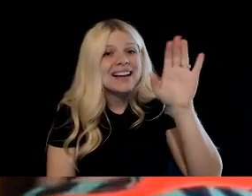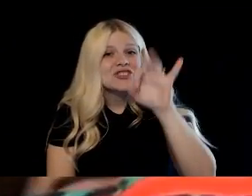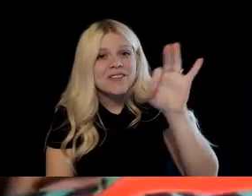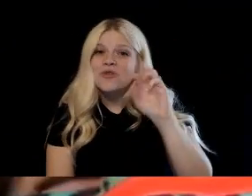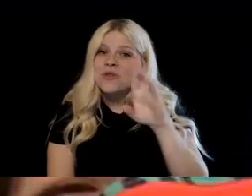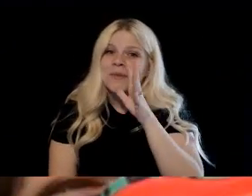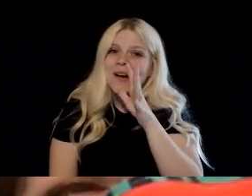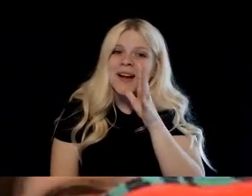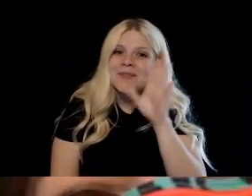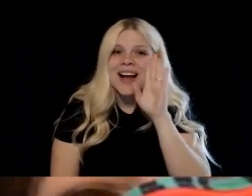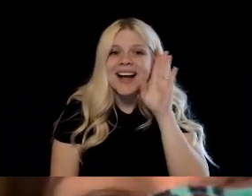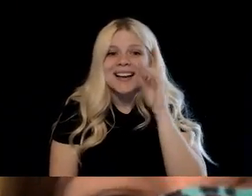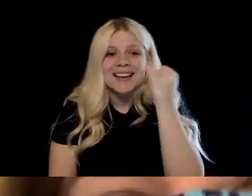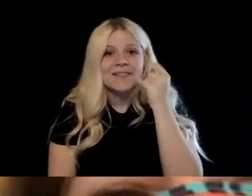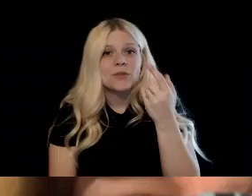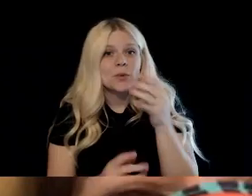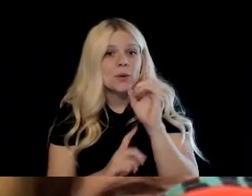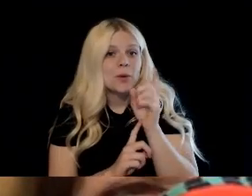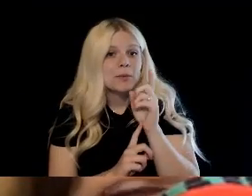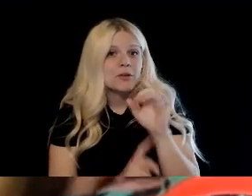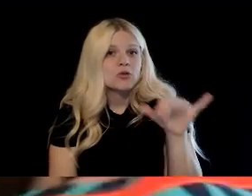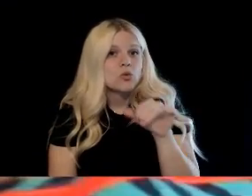If you wait just one second, Joanne is actually- so you mentioned that